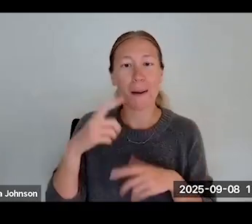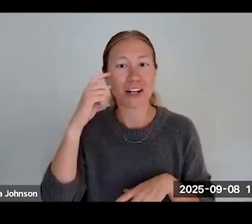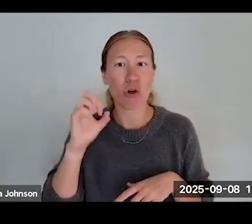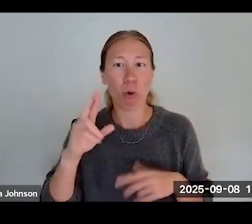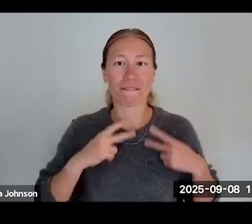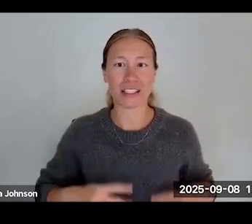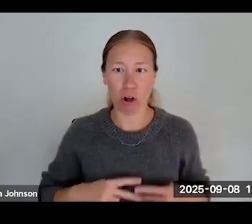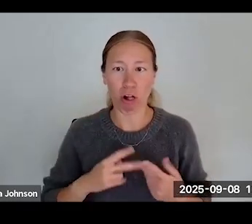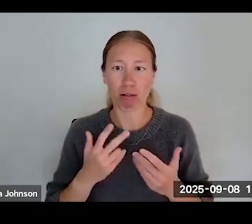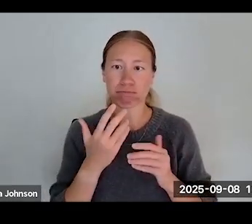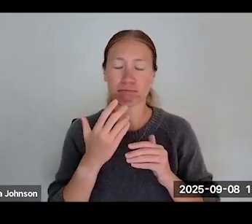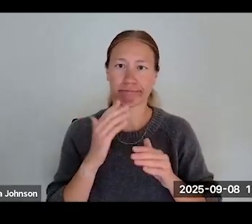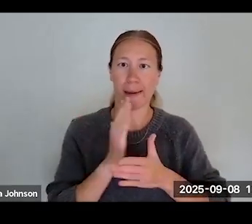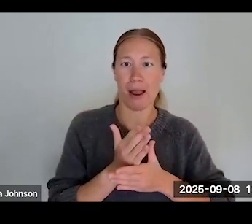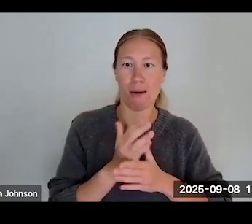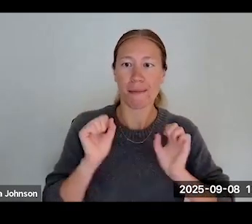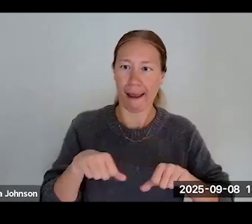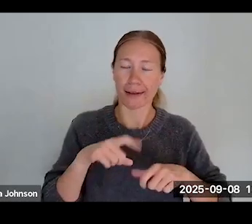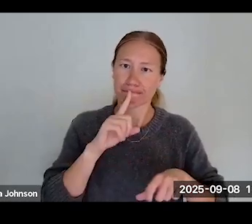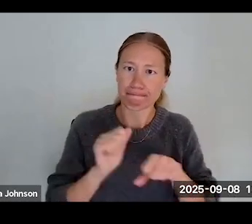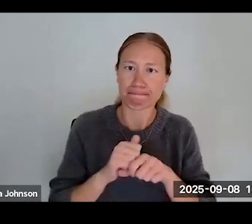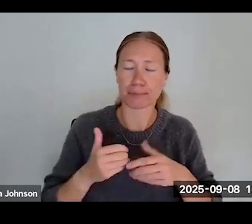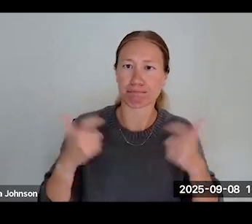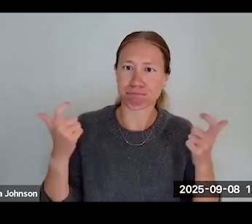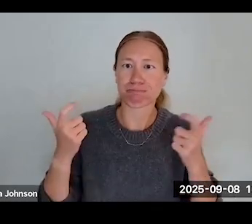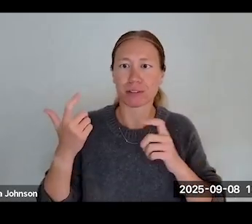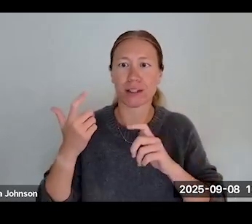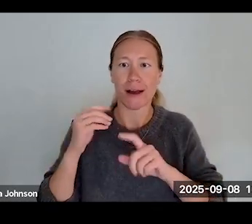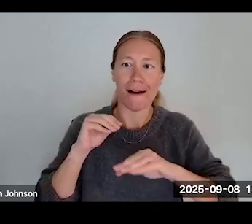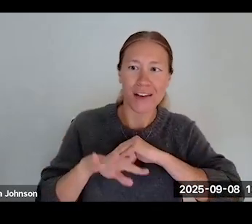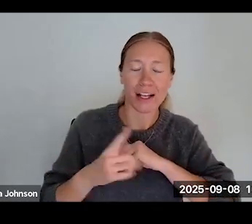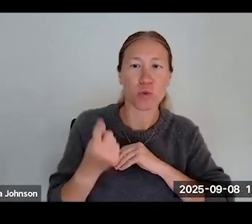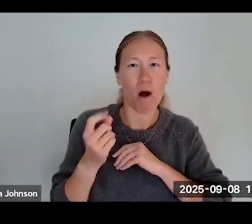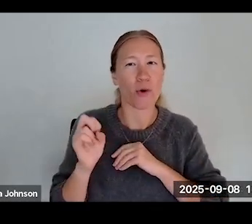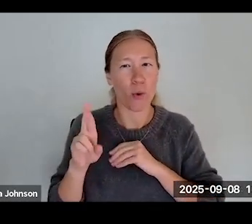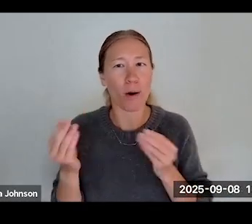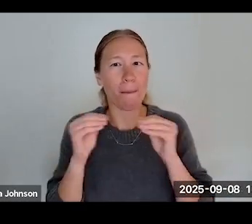that substantially limits one or more major life activities. Substantial limitation in this case